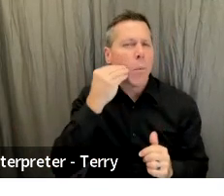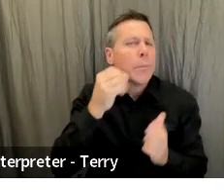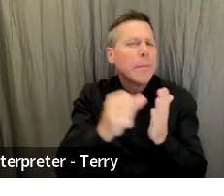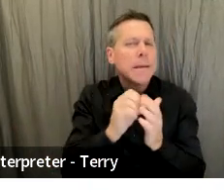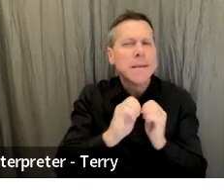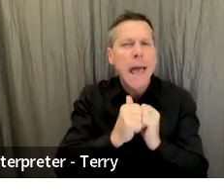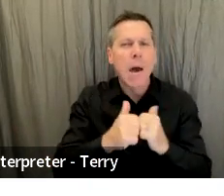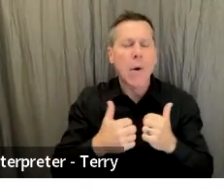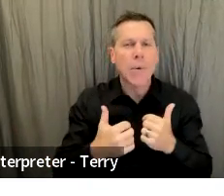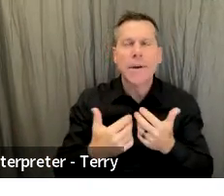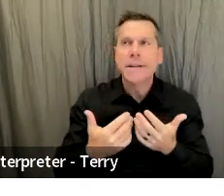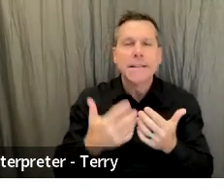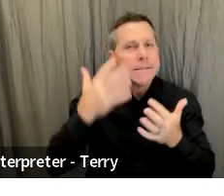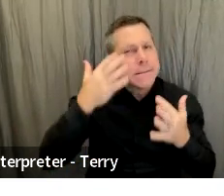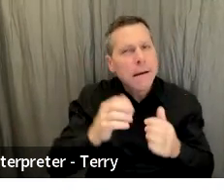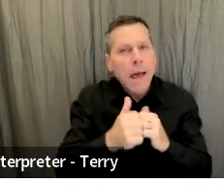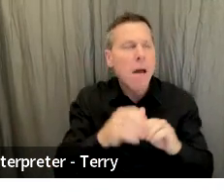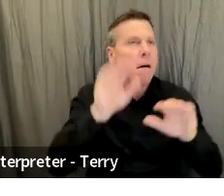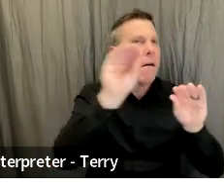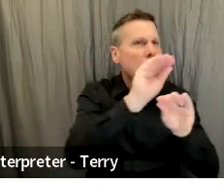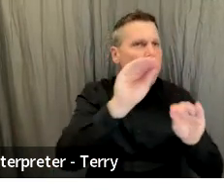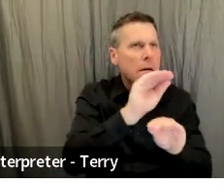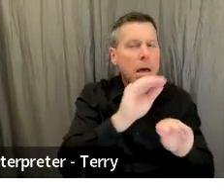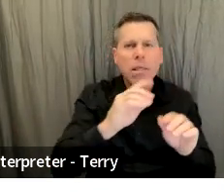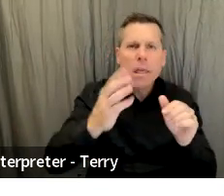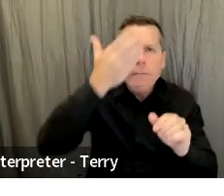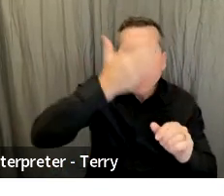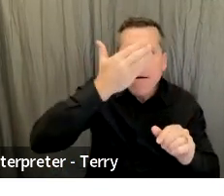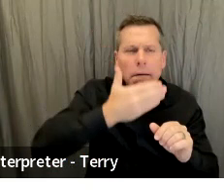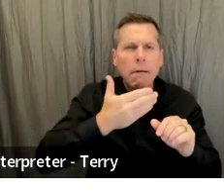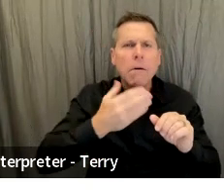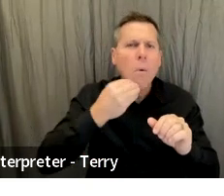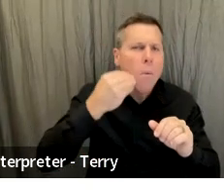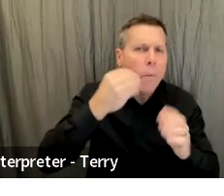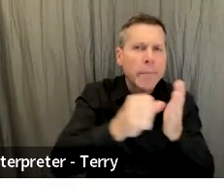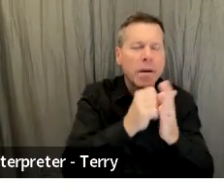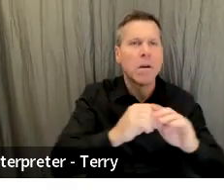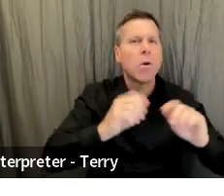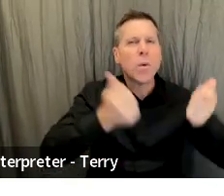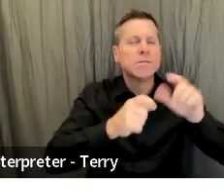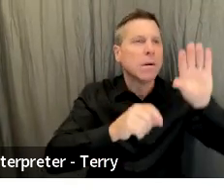what elements should be on the front page and what needed to be highlighted